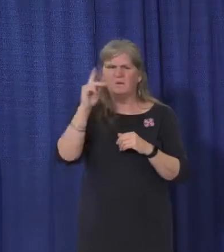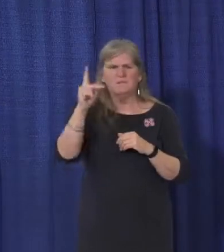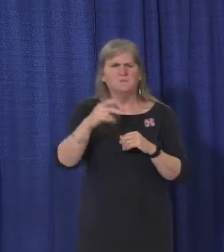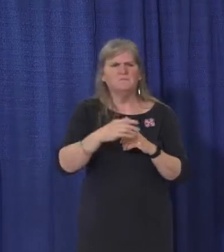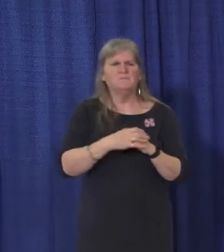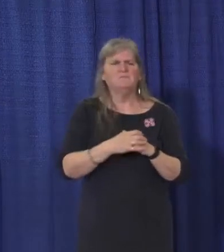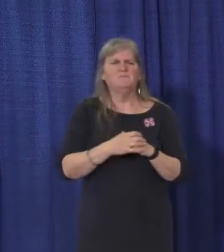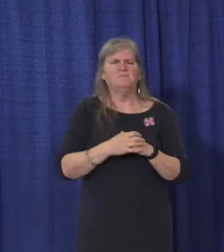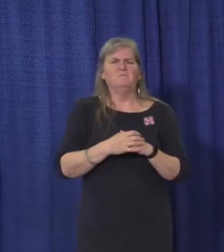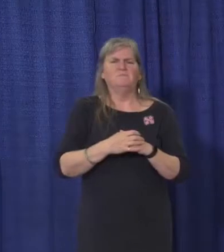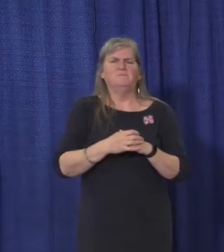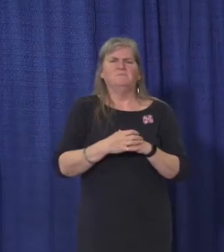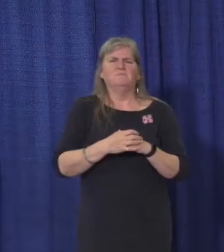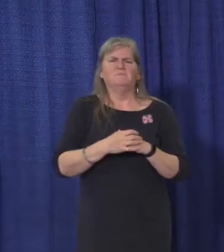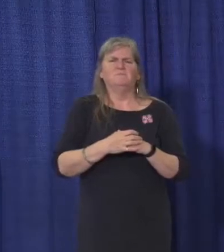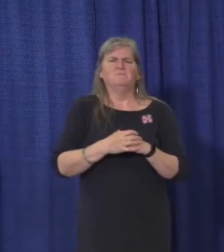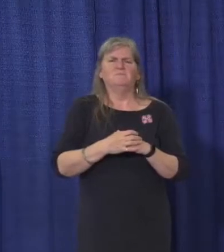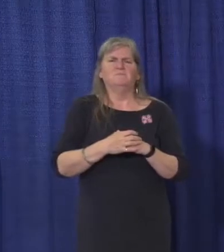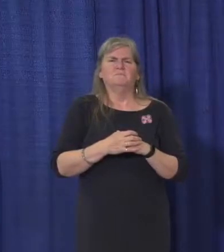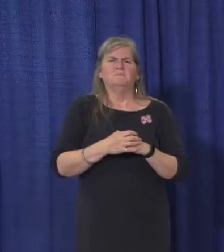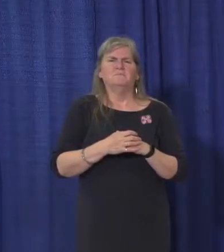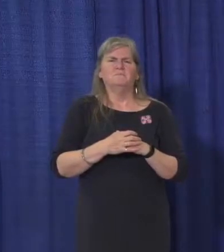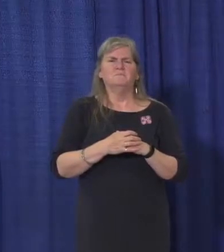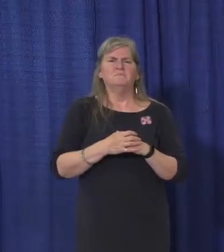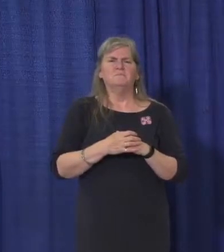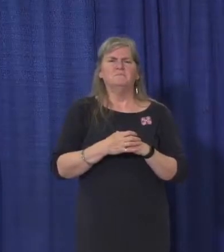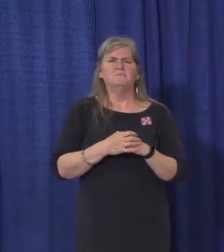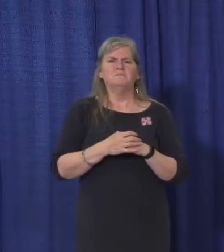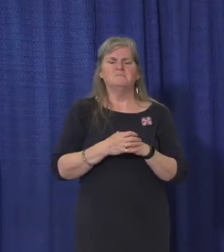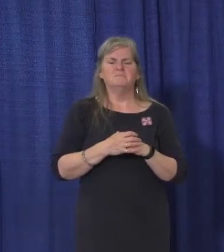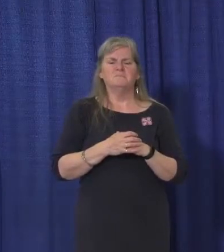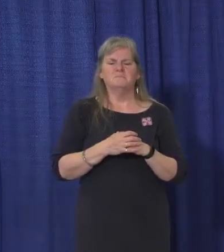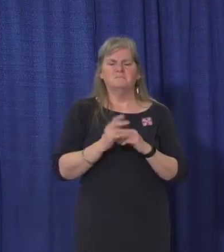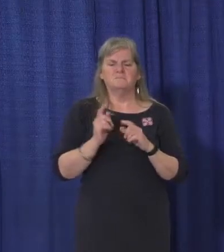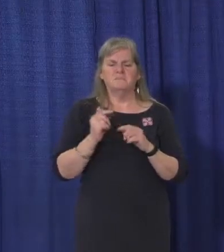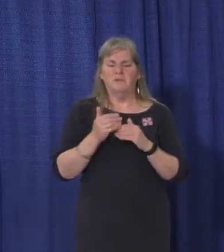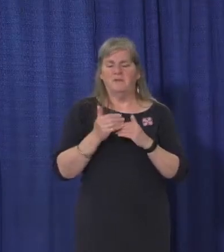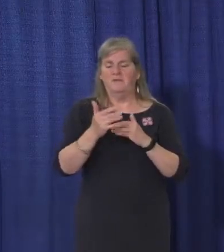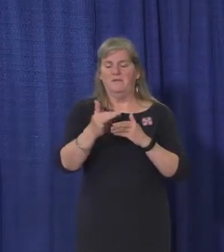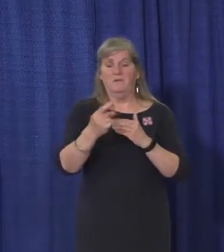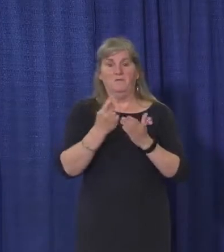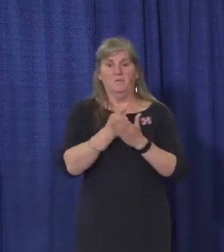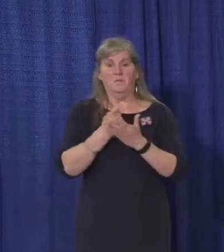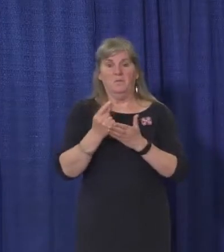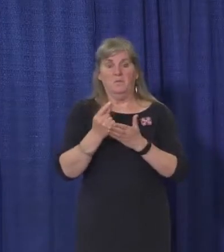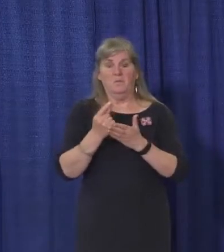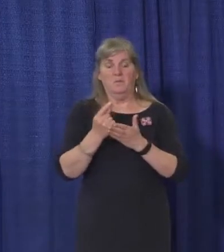mask. Our progress over these next few